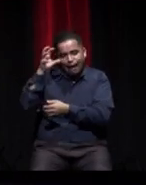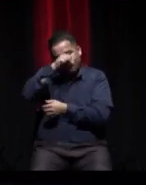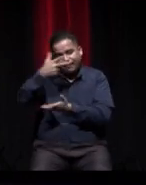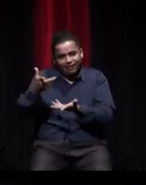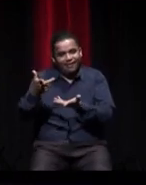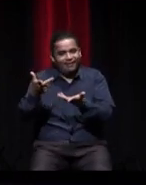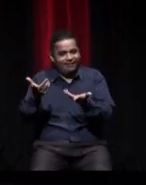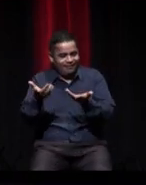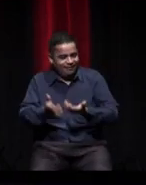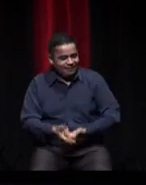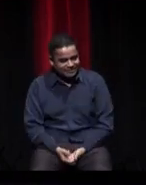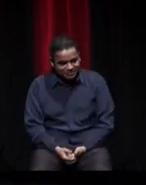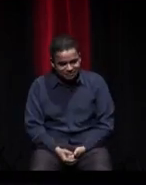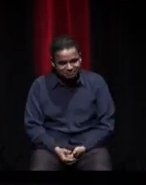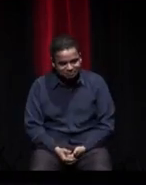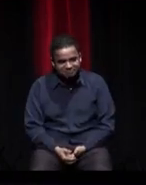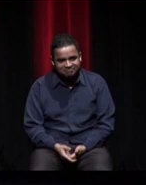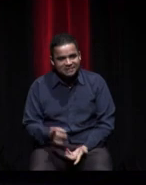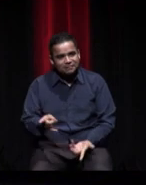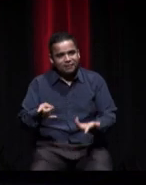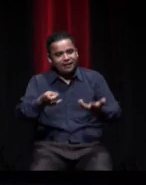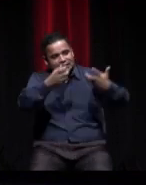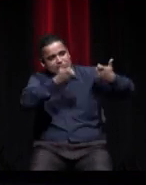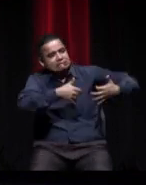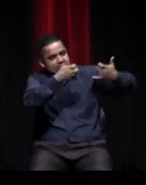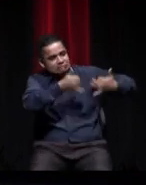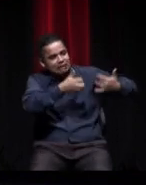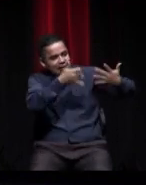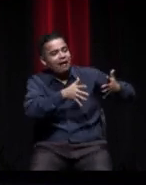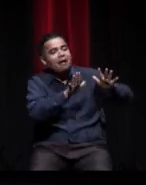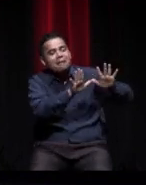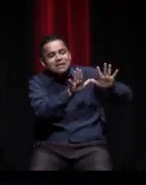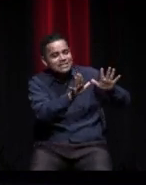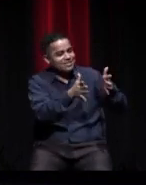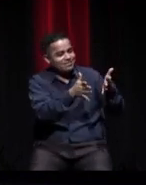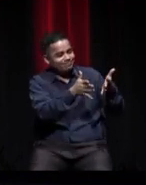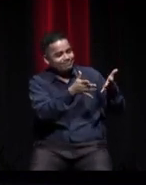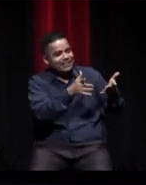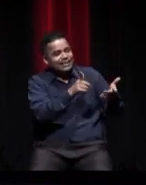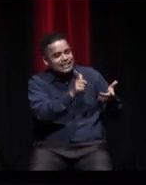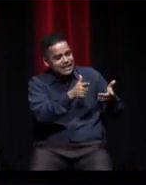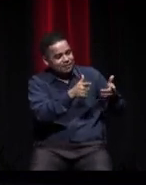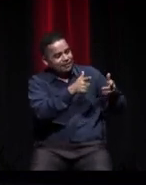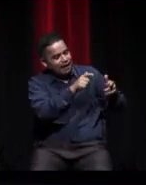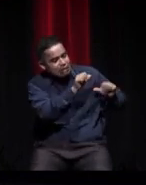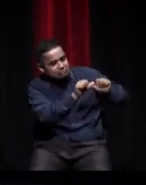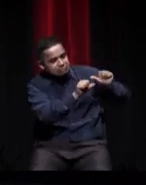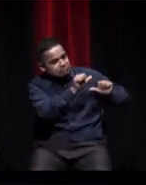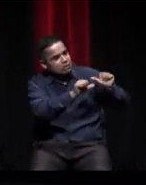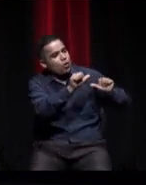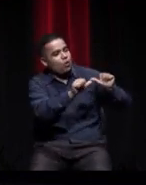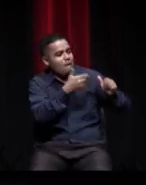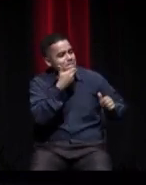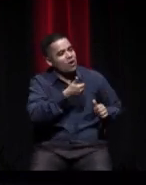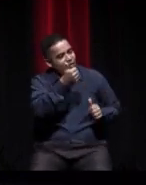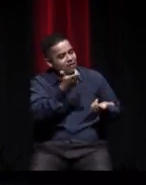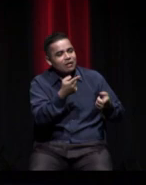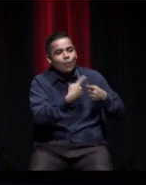It's a discursive flow without end. It's always correcting itself. Why there has to be a newspaper the next day?